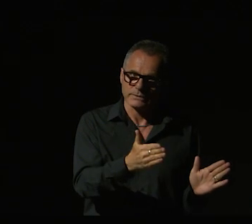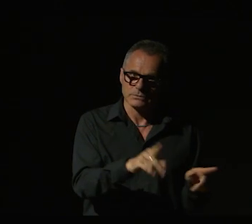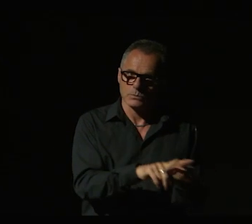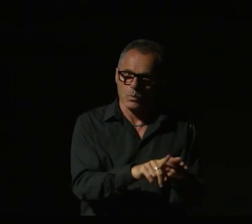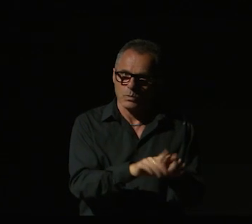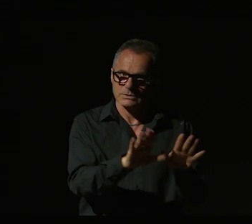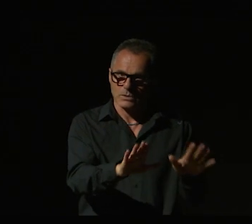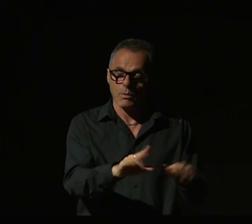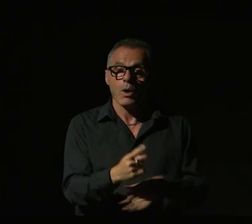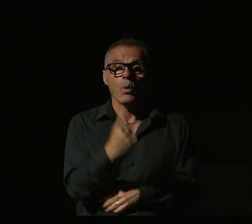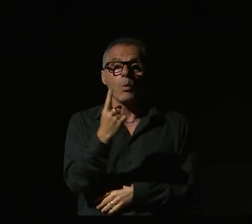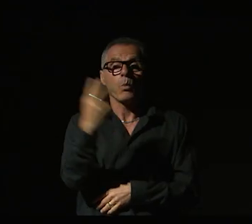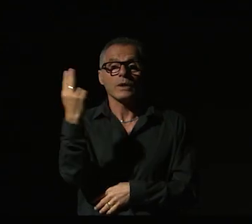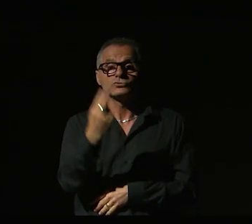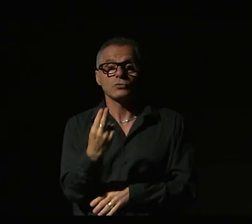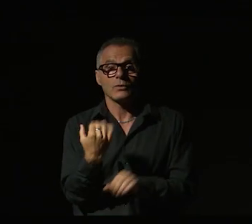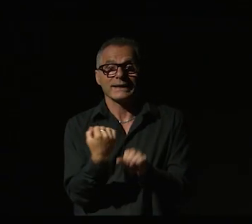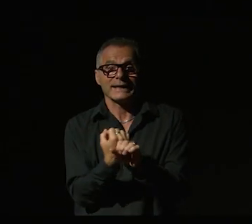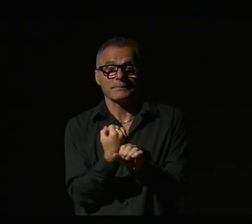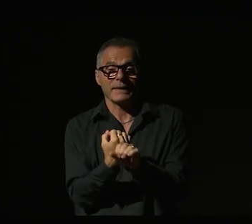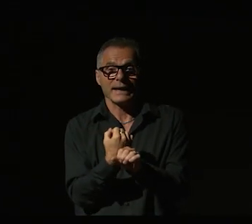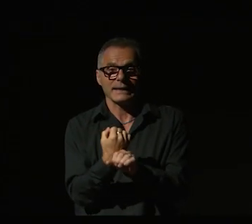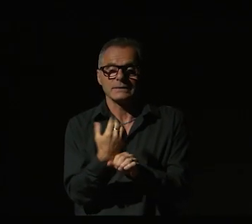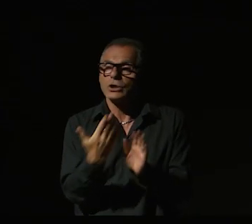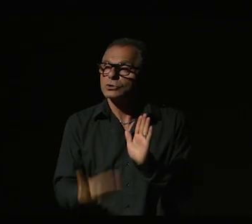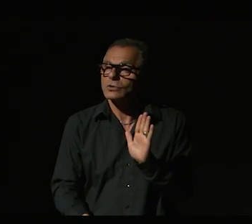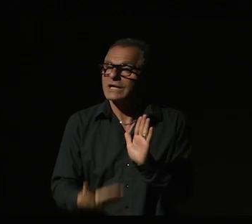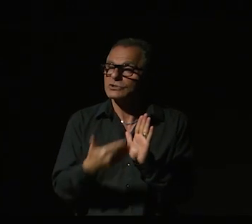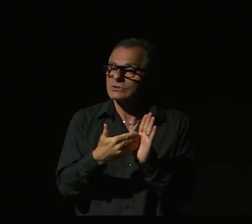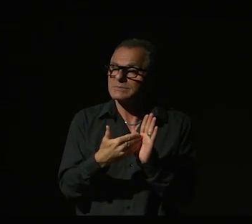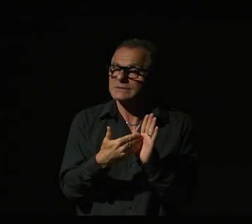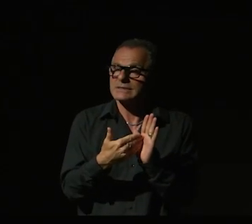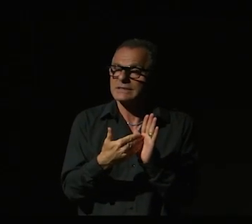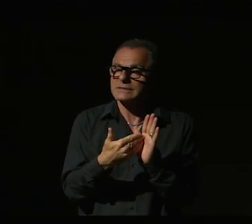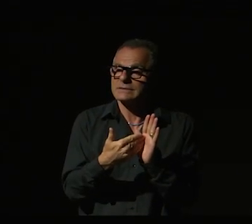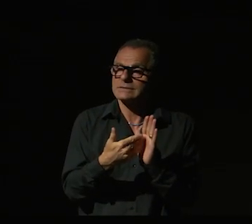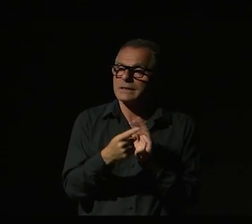There is one drawing that today isn't really attributed to Rubens anymore, potentially retouched by him,